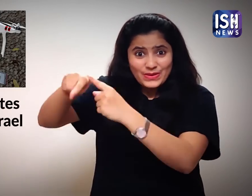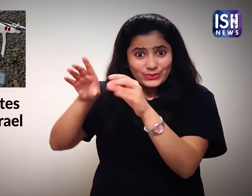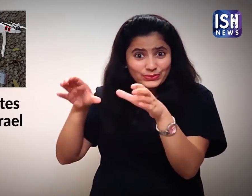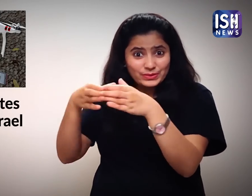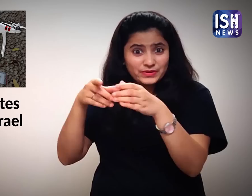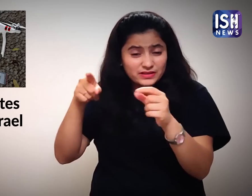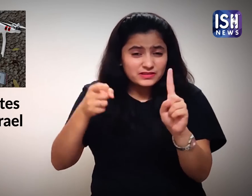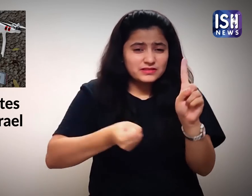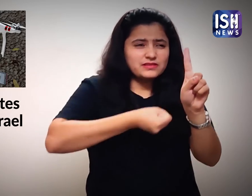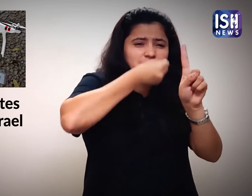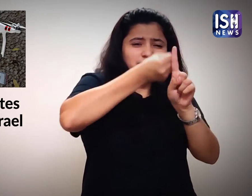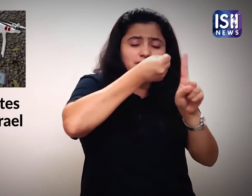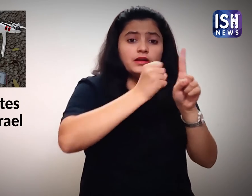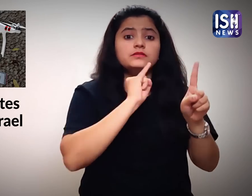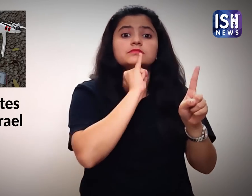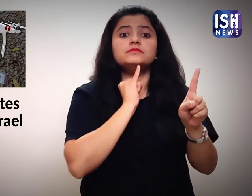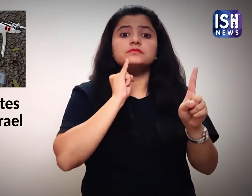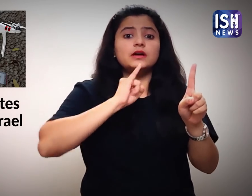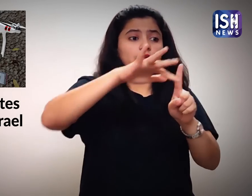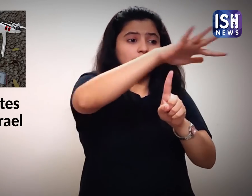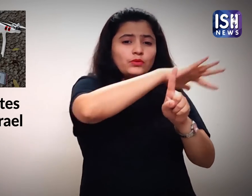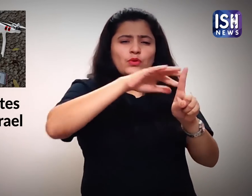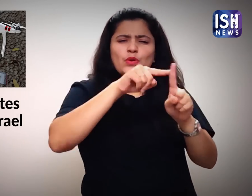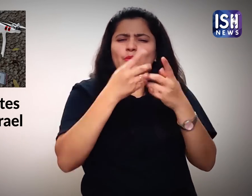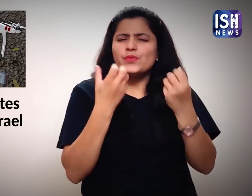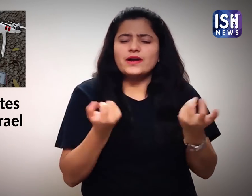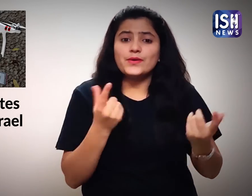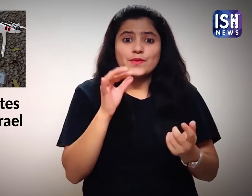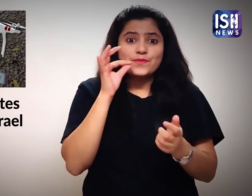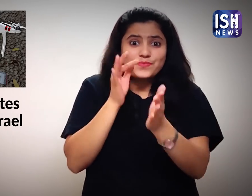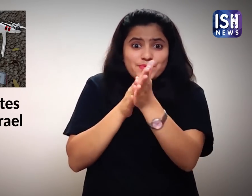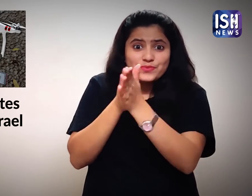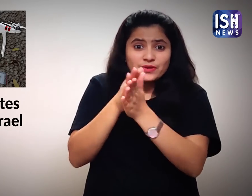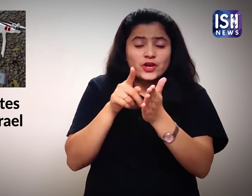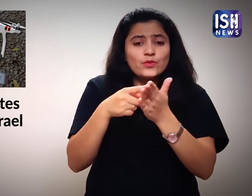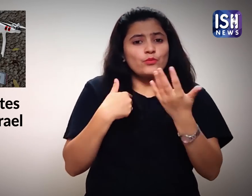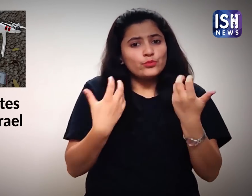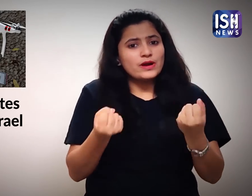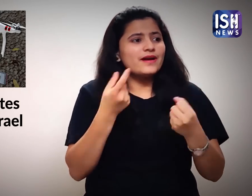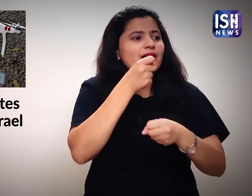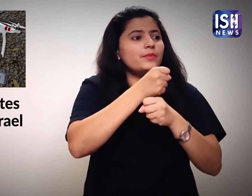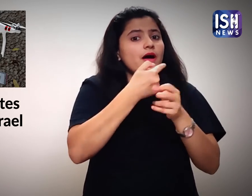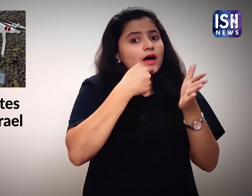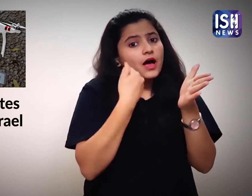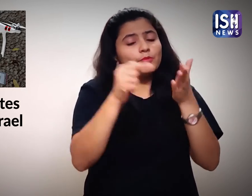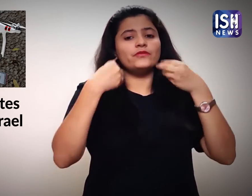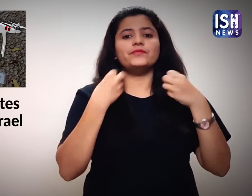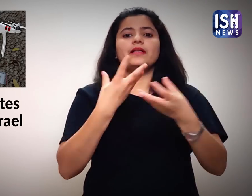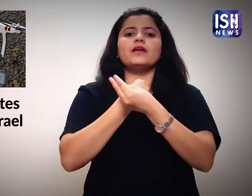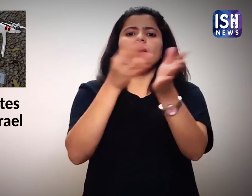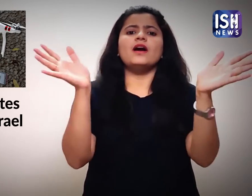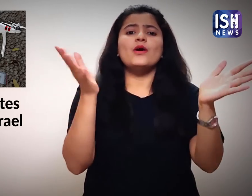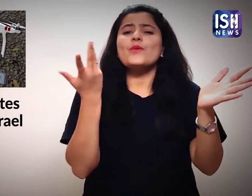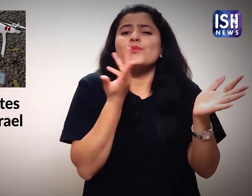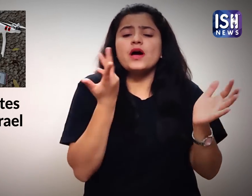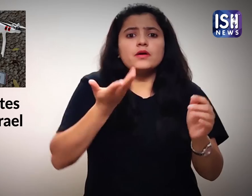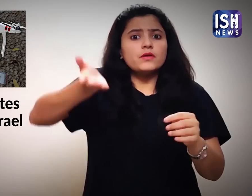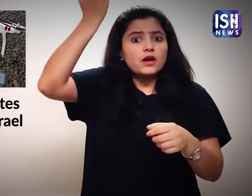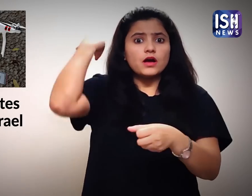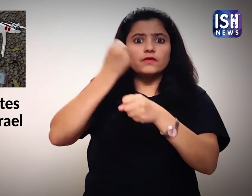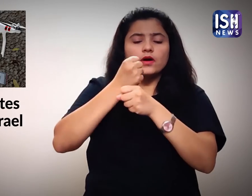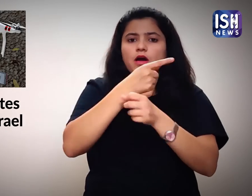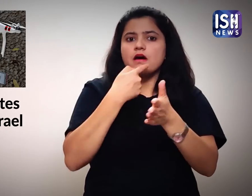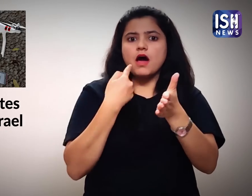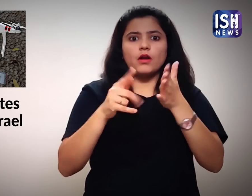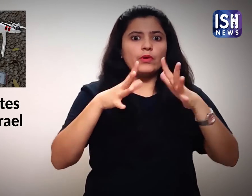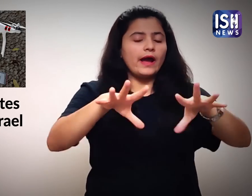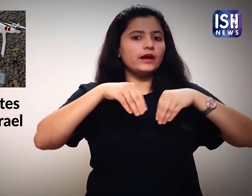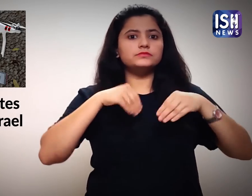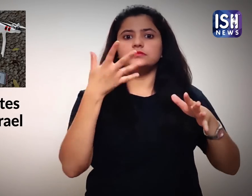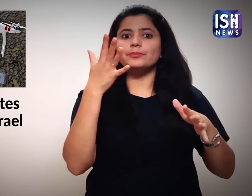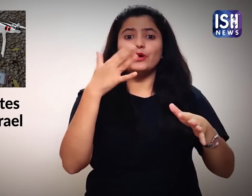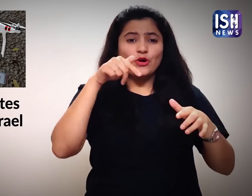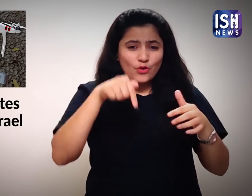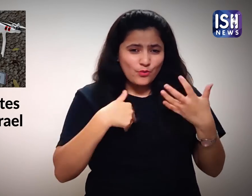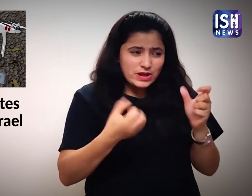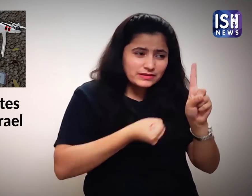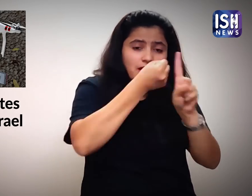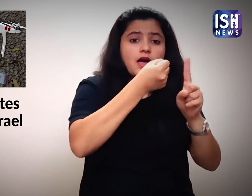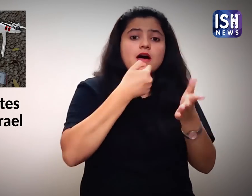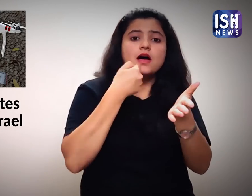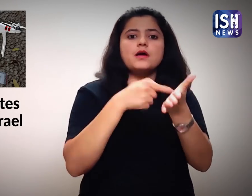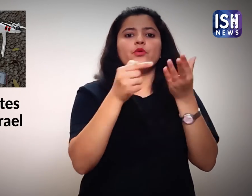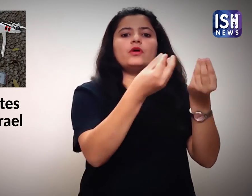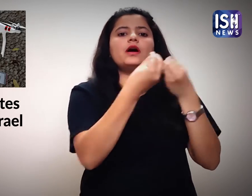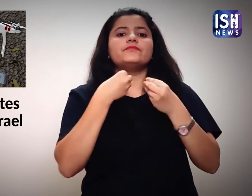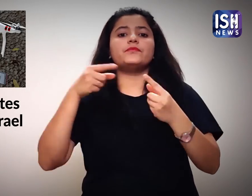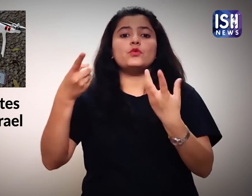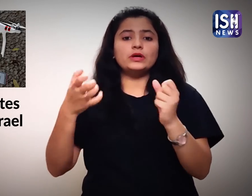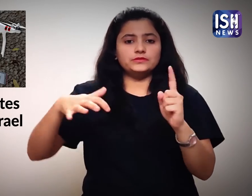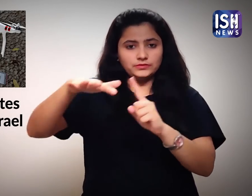This group advocates for legalization of cannabis in Israel.